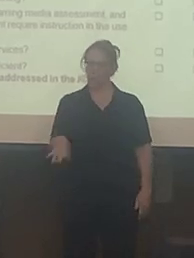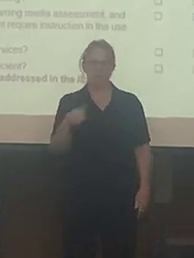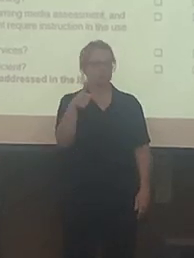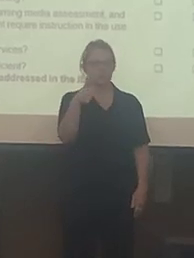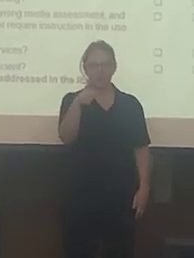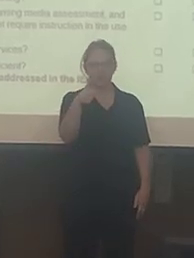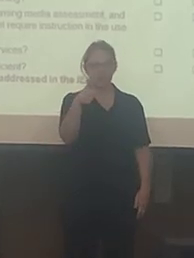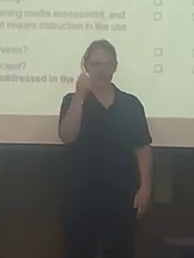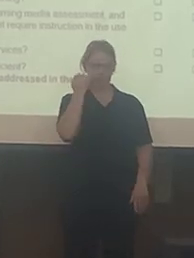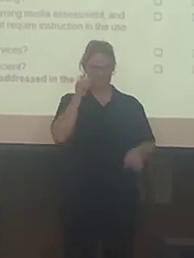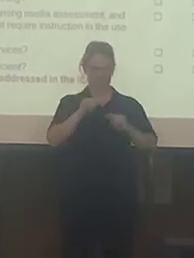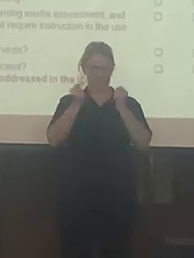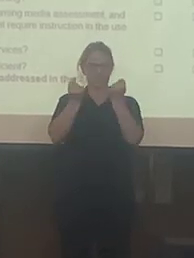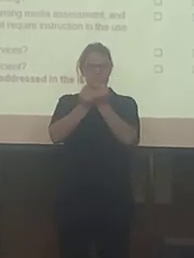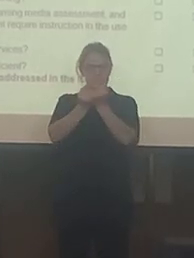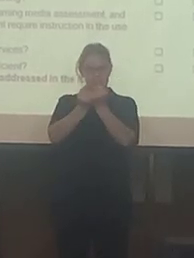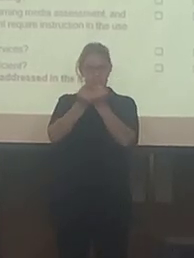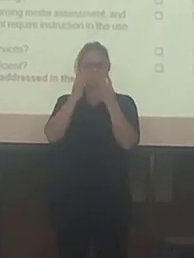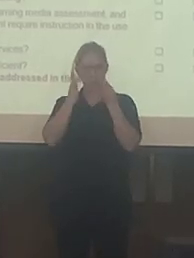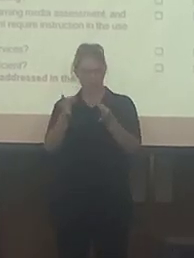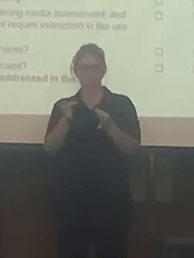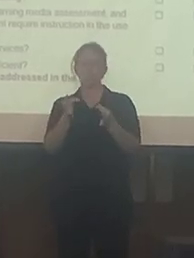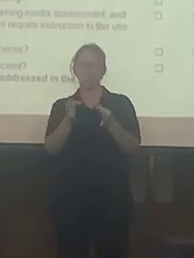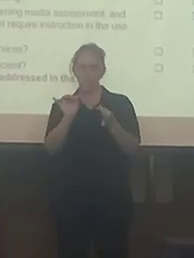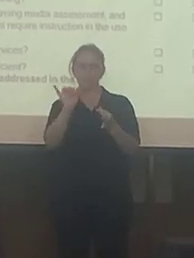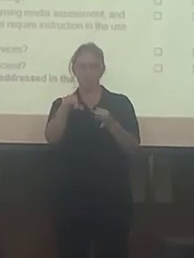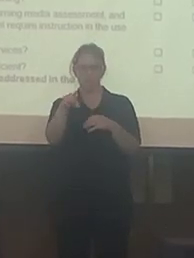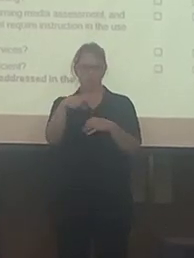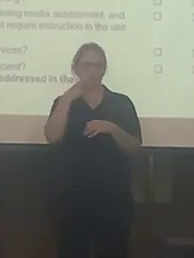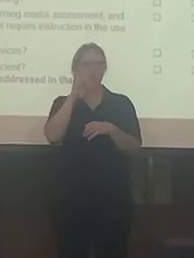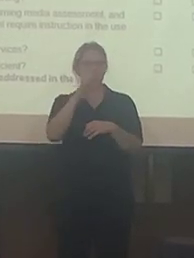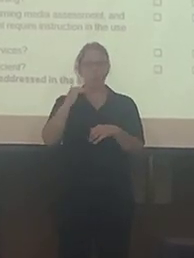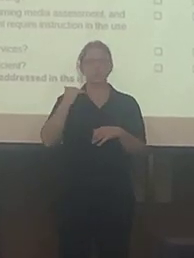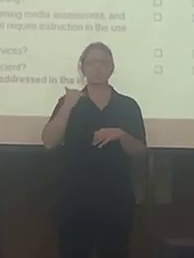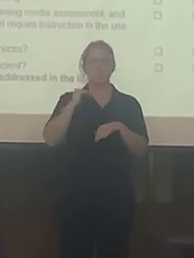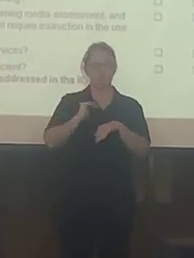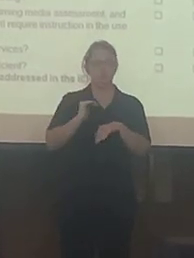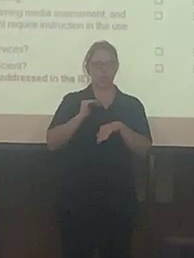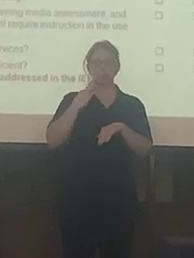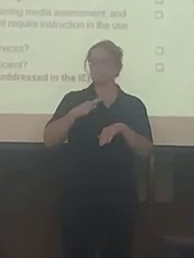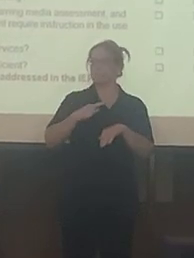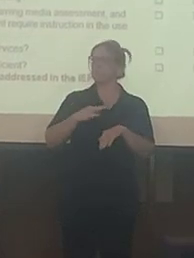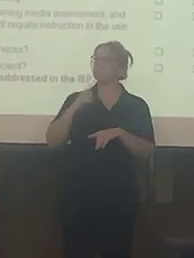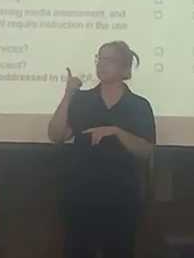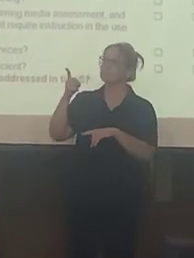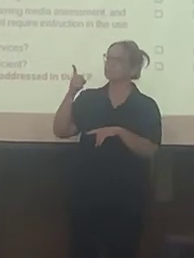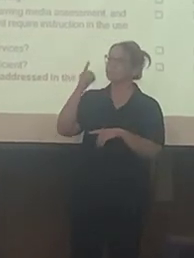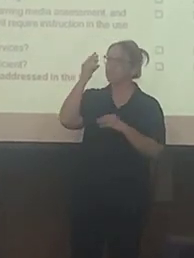that that is something necessary for your child to benefit and if consideration of special factors is